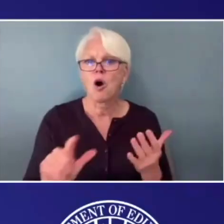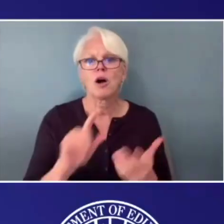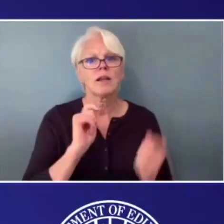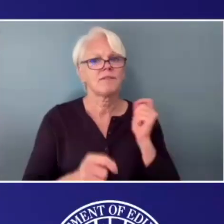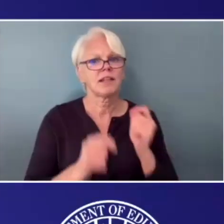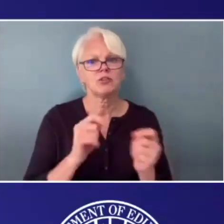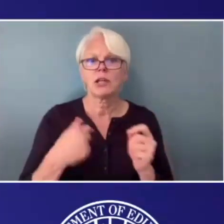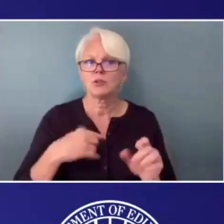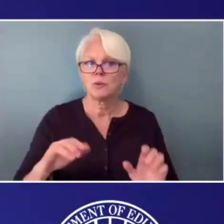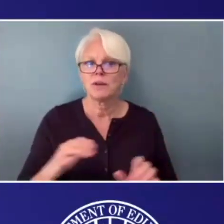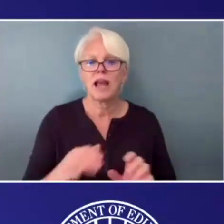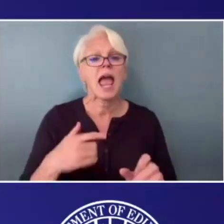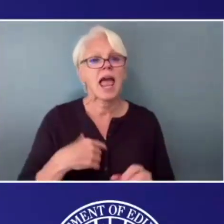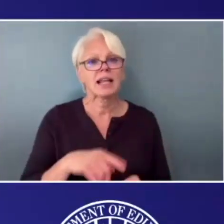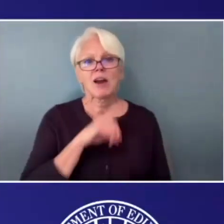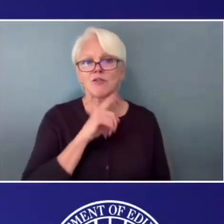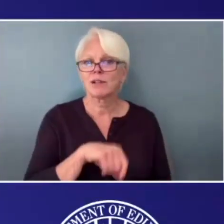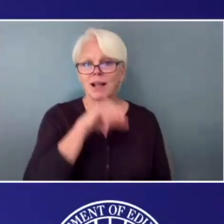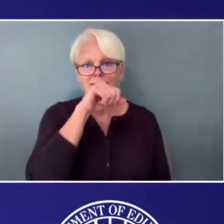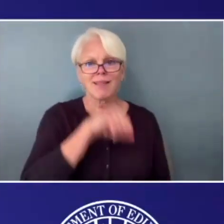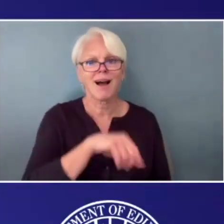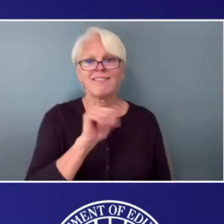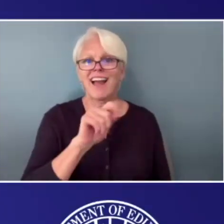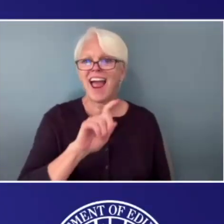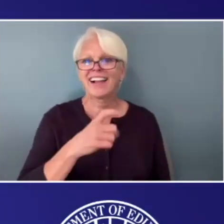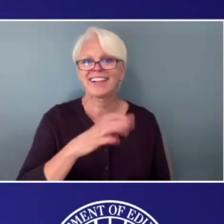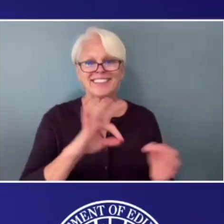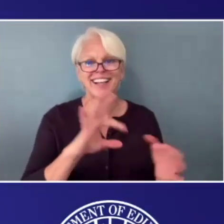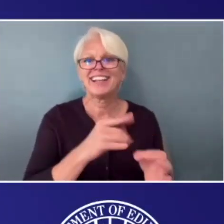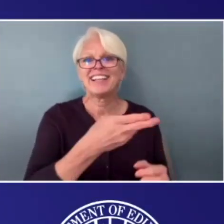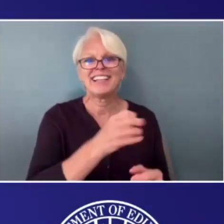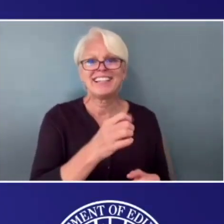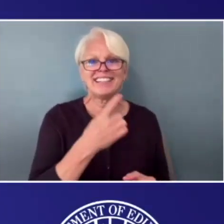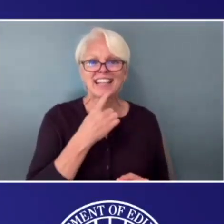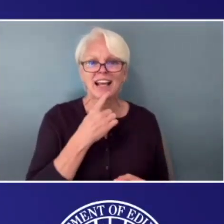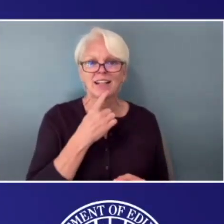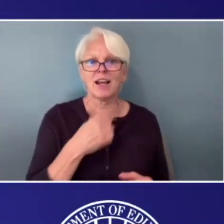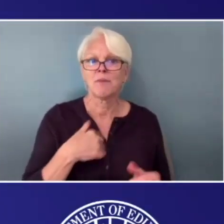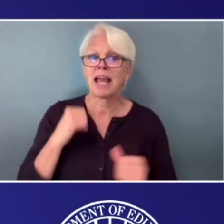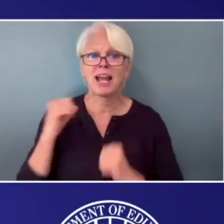And I love Alex's comment where he's like, my aggressive approach to all of this.